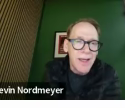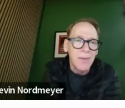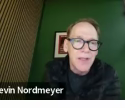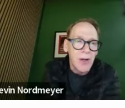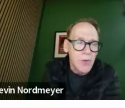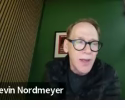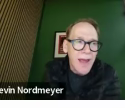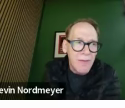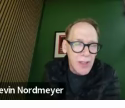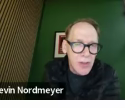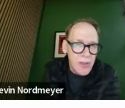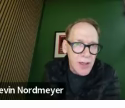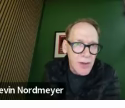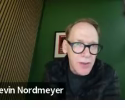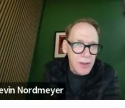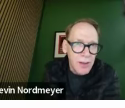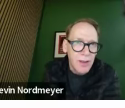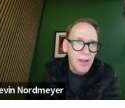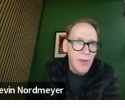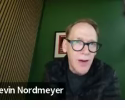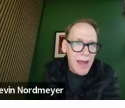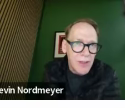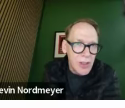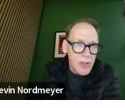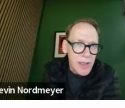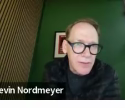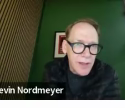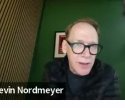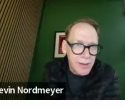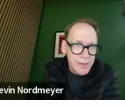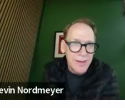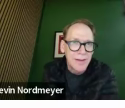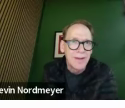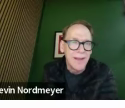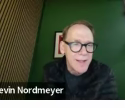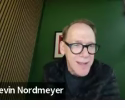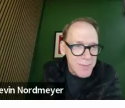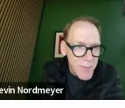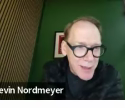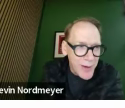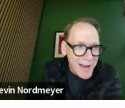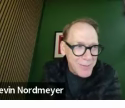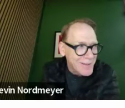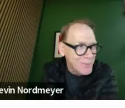can get upstairs without having to use stairs and without having to use the elevator. They didn't say make a ramp,